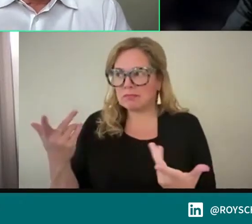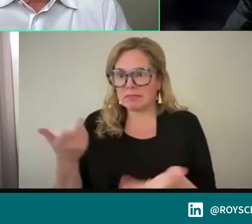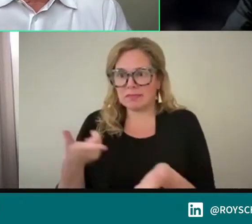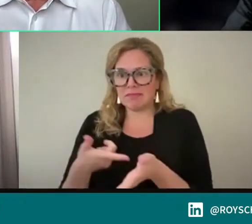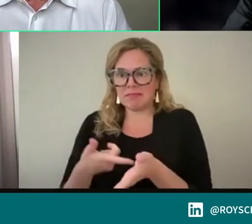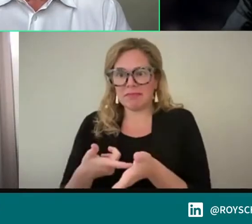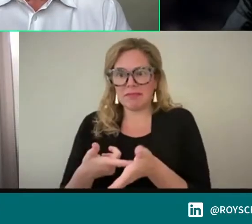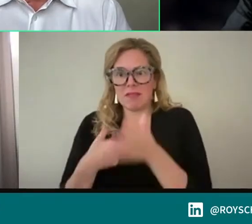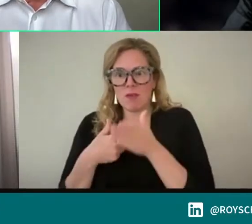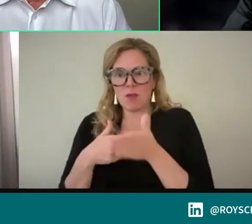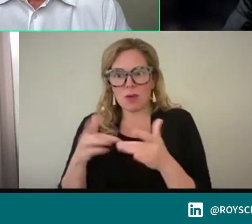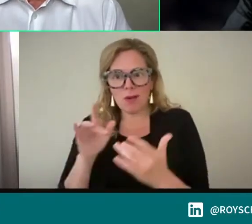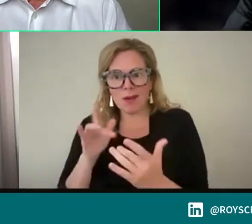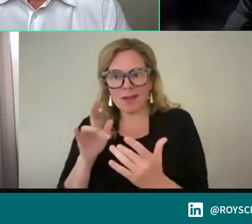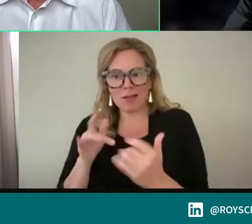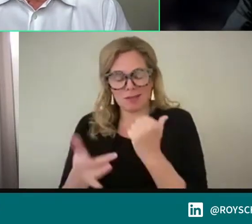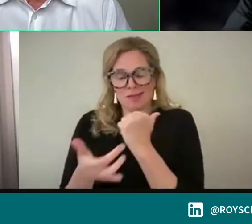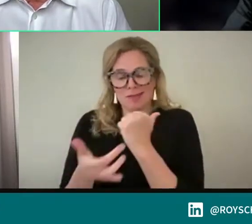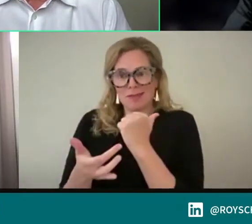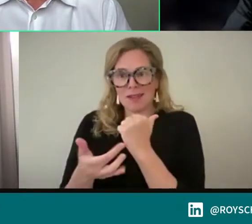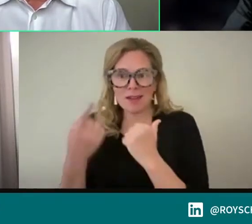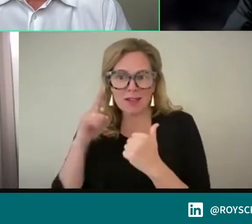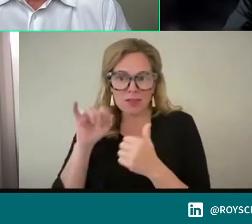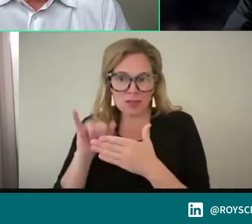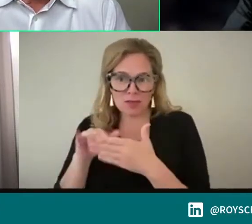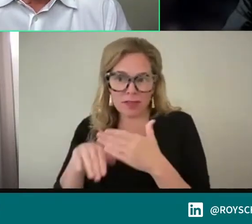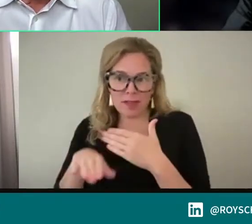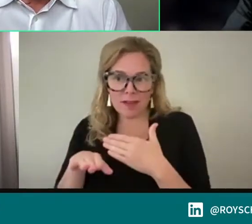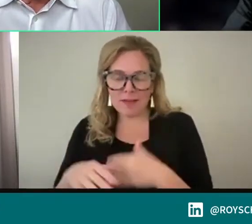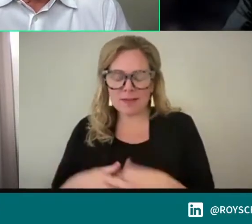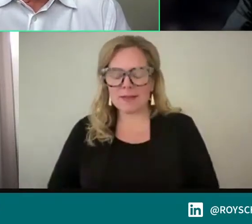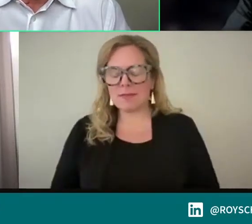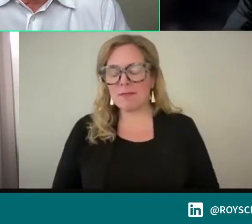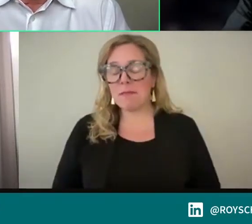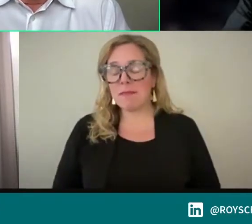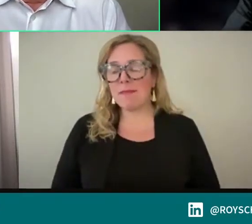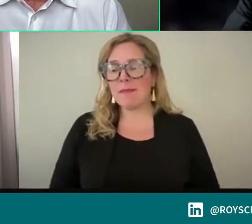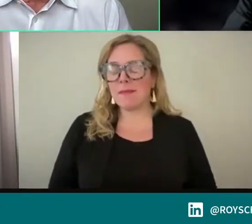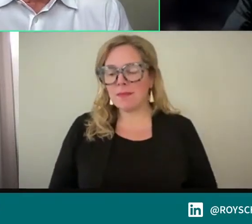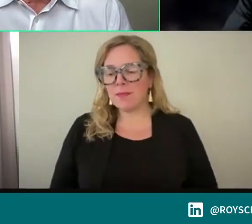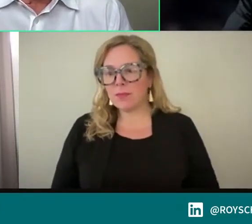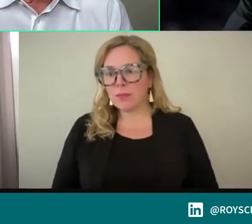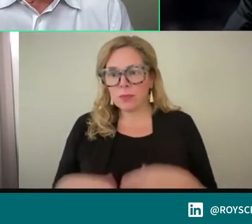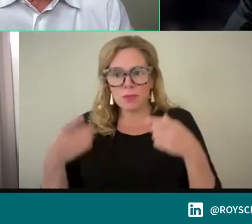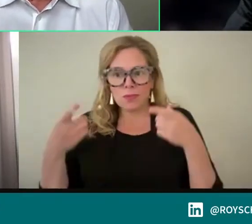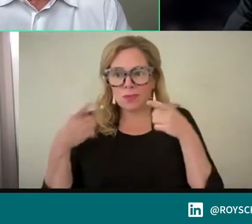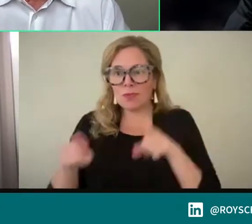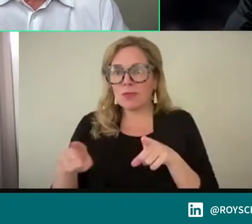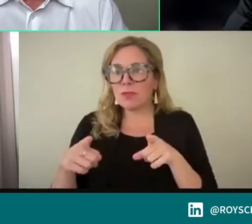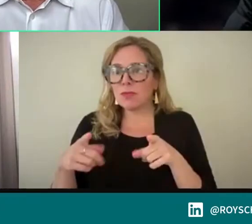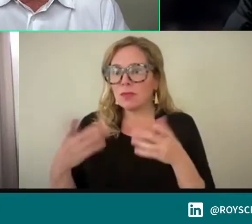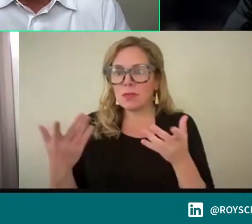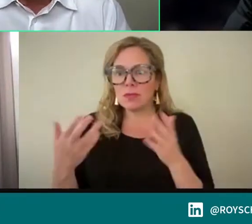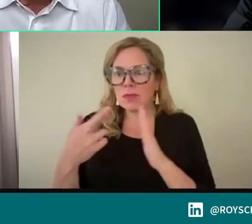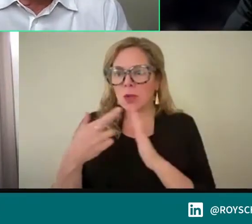that access. And almost within a couple of weeks, the rules and regulations around state licensure